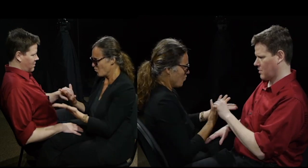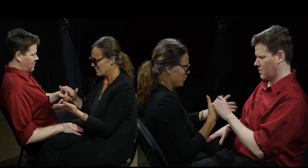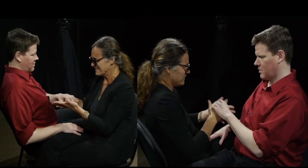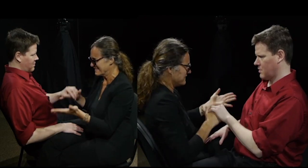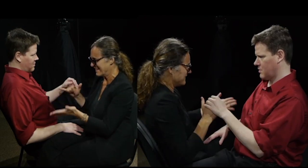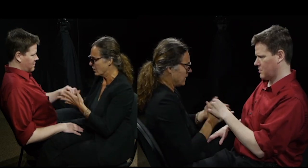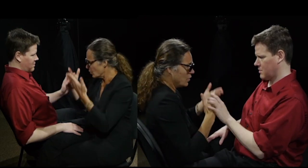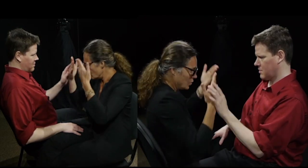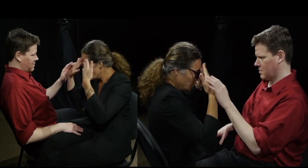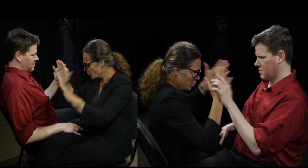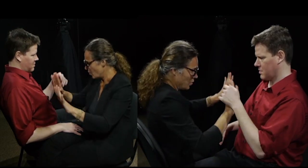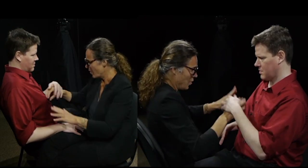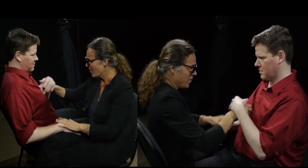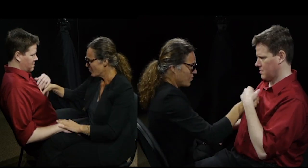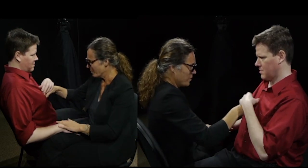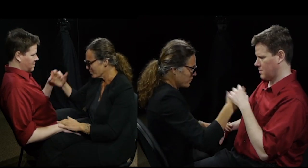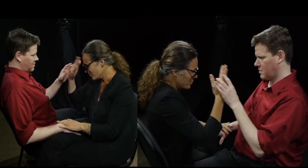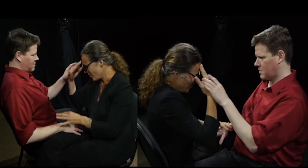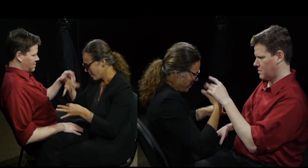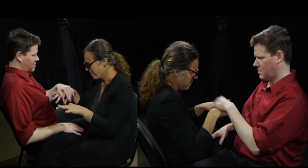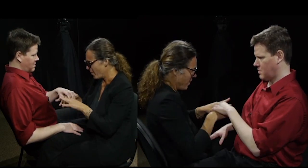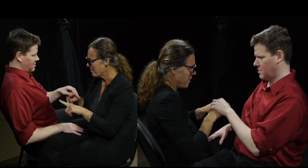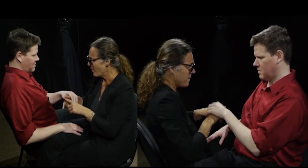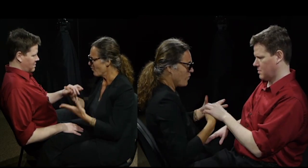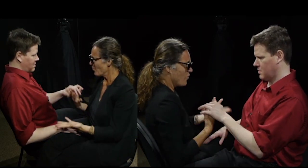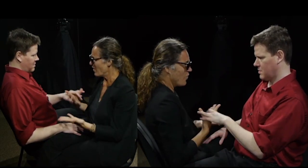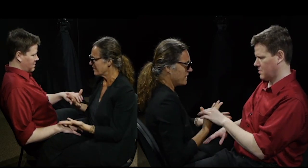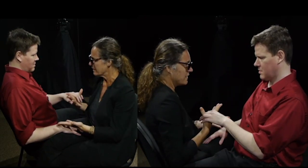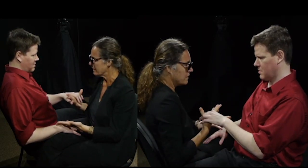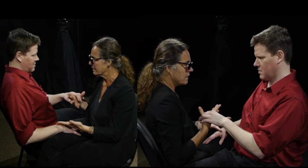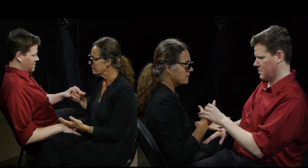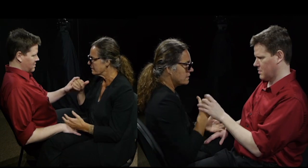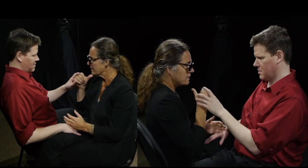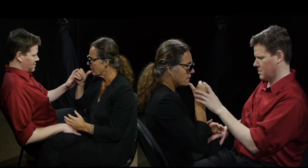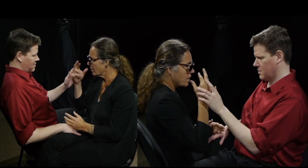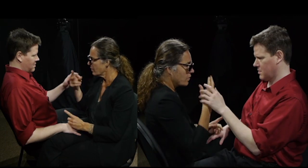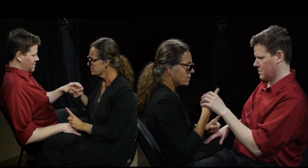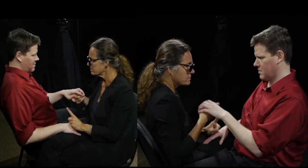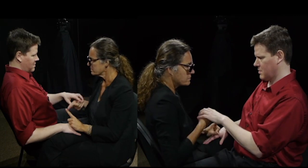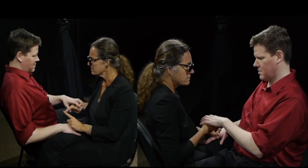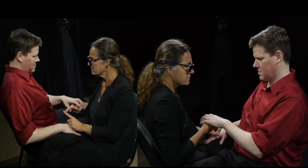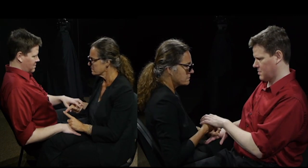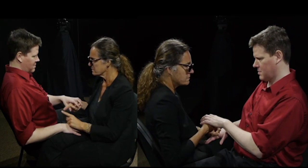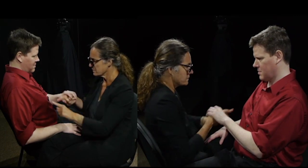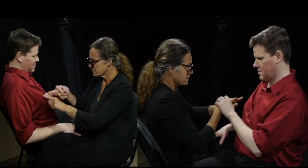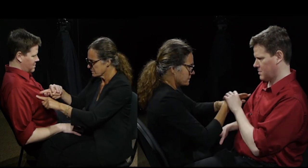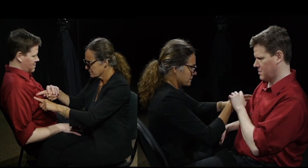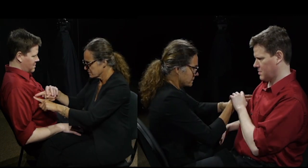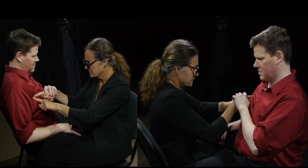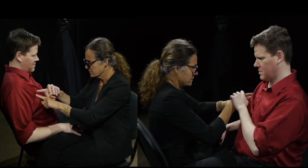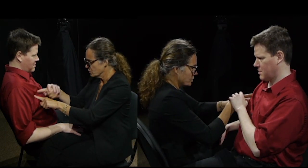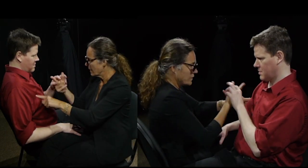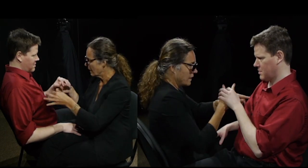that we were speaking a new language. Language was what made all the difference. Yet people have dismissed the idea that language could be tactile.